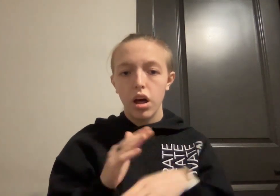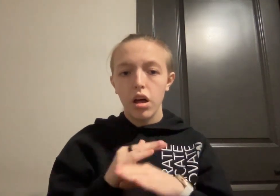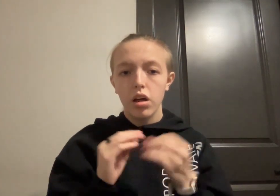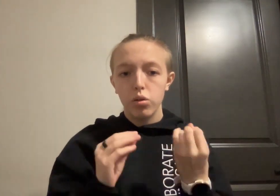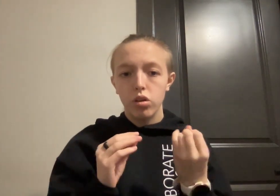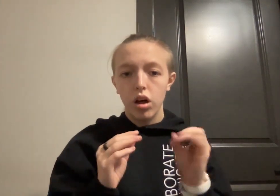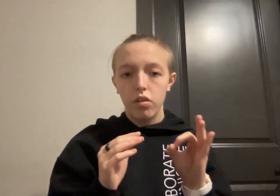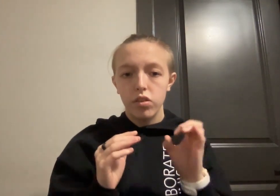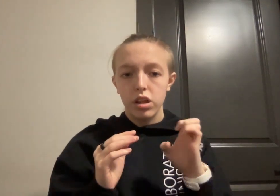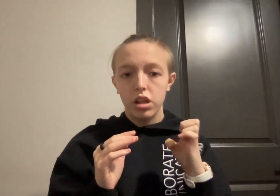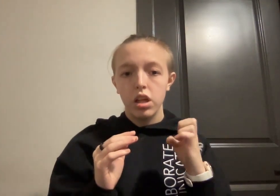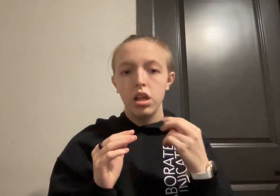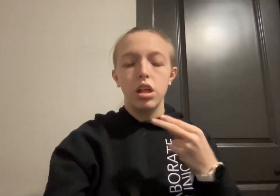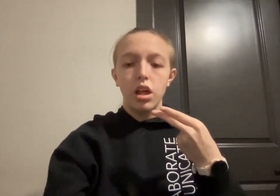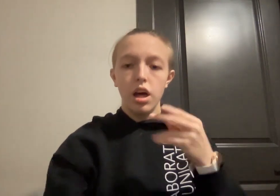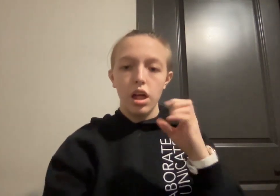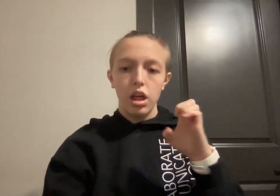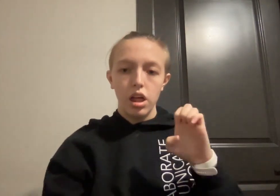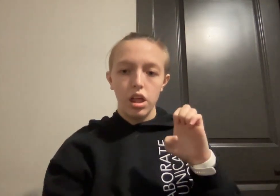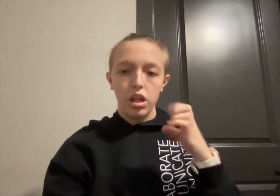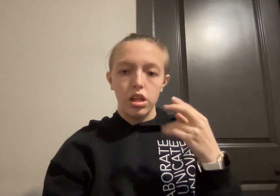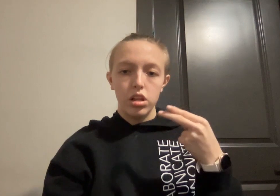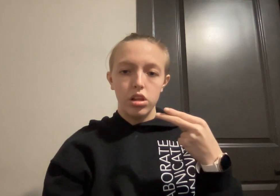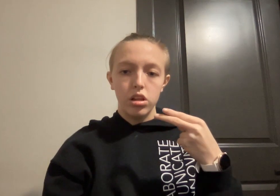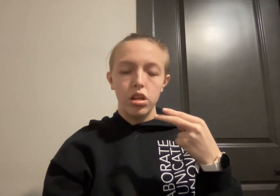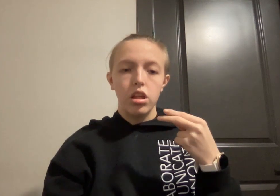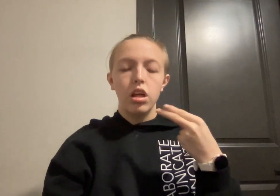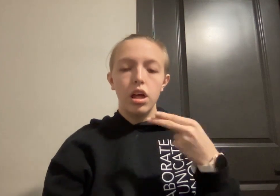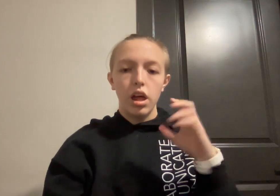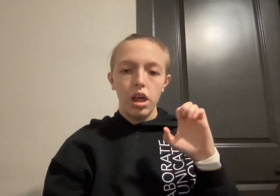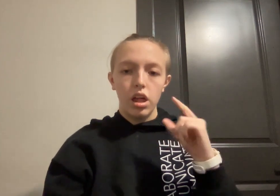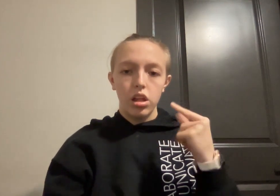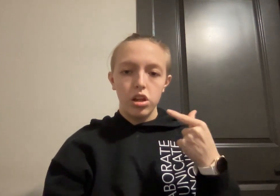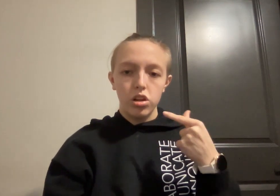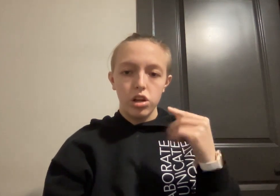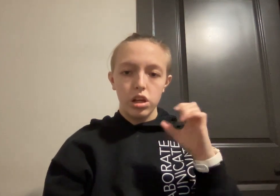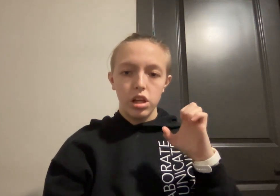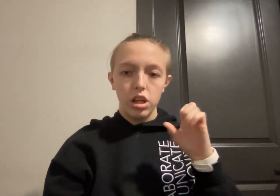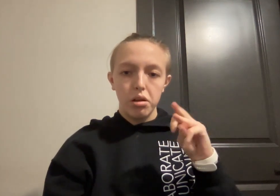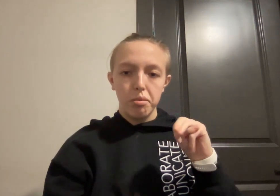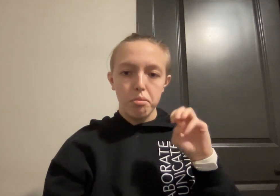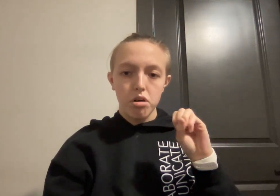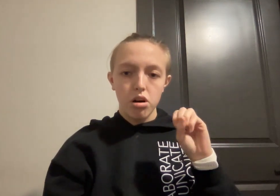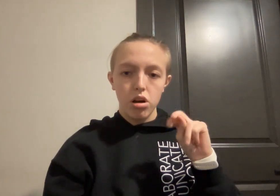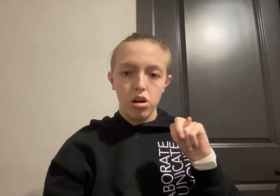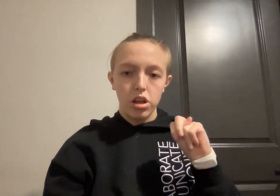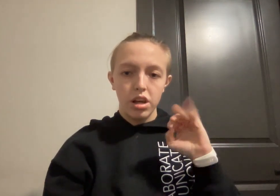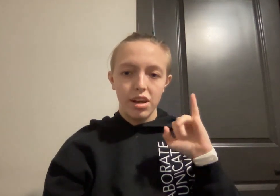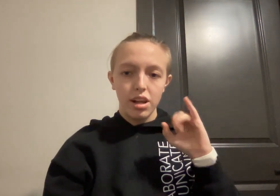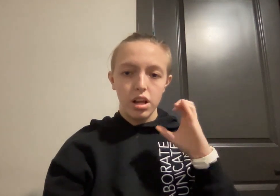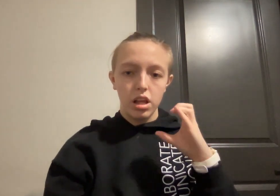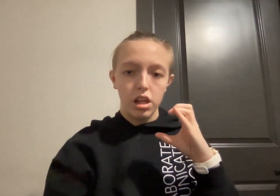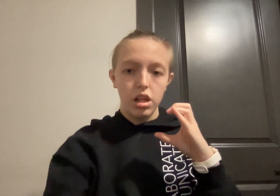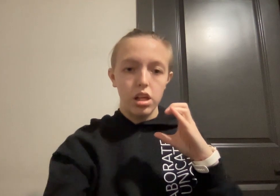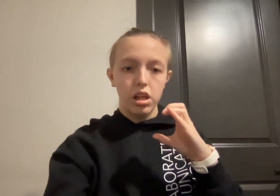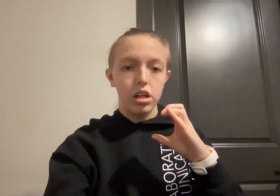of the hegemonic